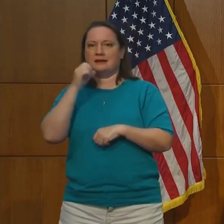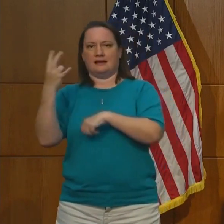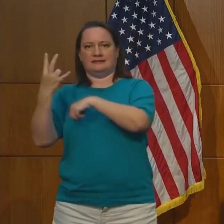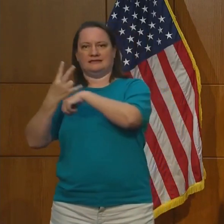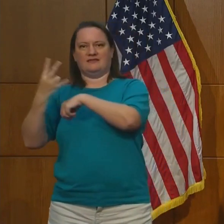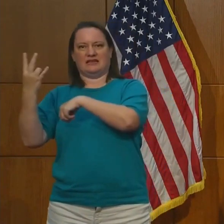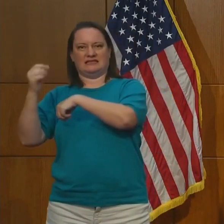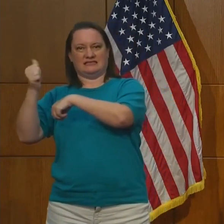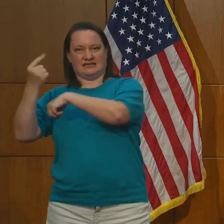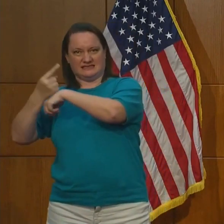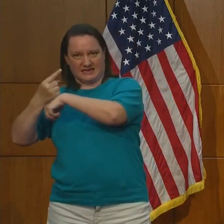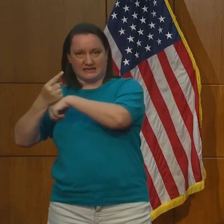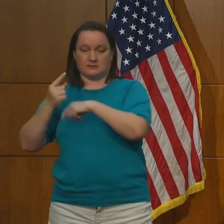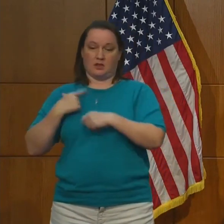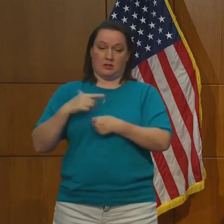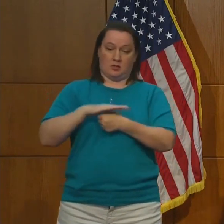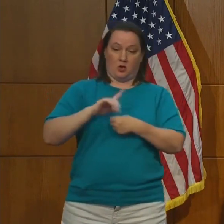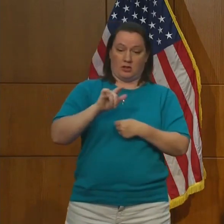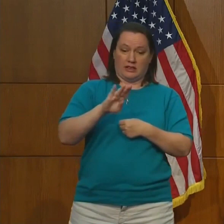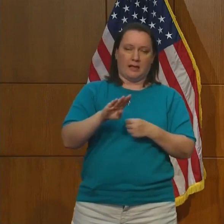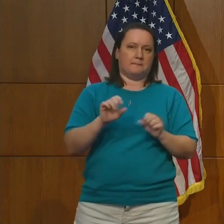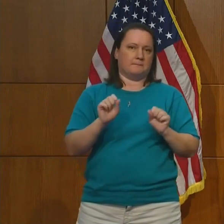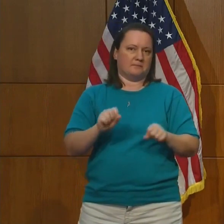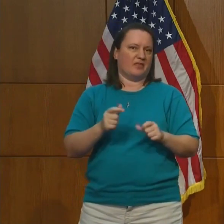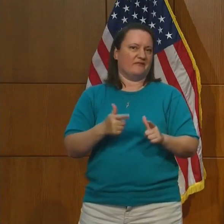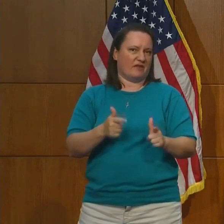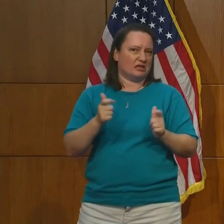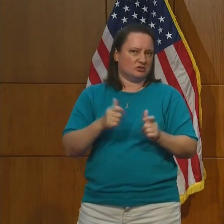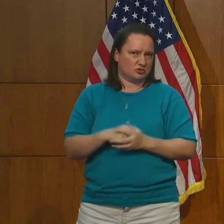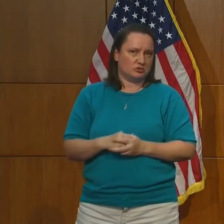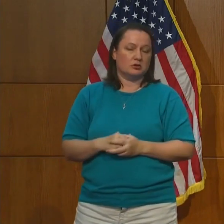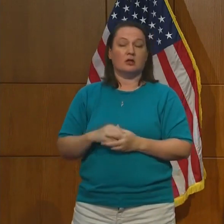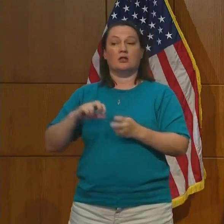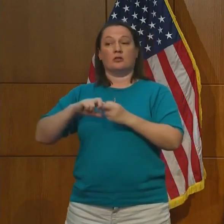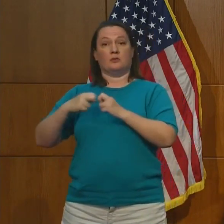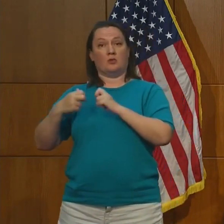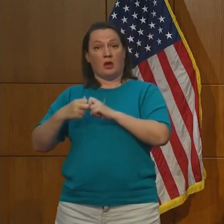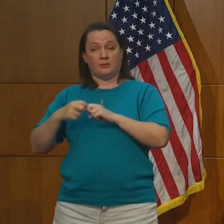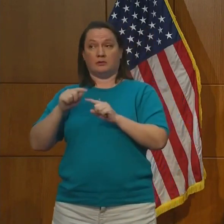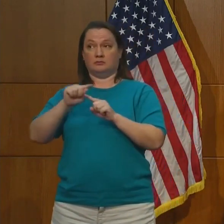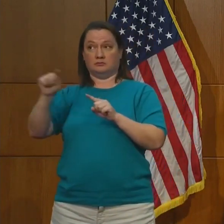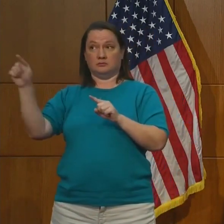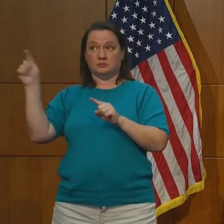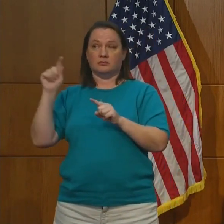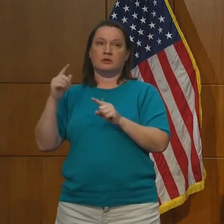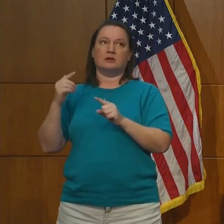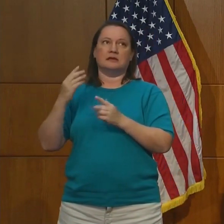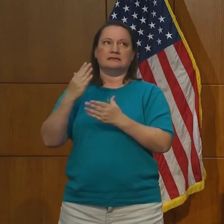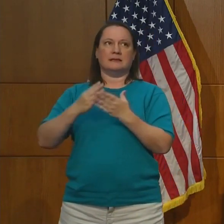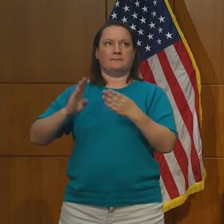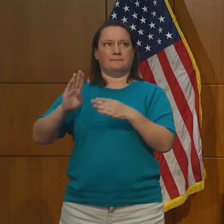AREA TIME ESPECIALLY WHEN WE OUR STATE. IS MUCH. WANTED TO DO RATHER THAN SEVEN TO TEN DAYS WHERE THE PROBLEM IS